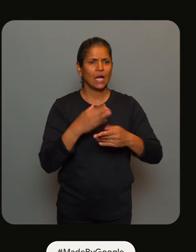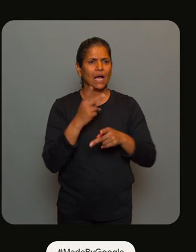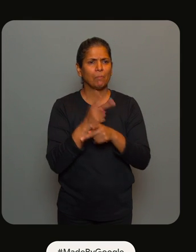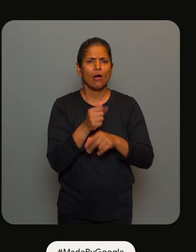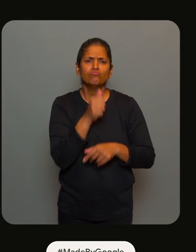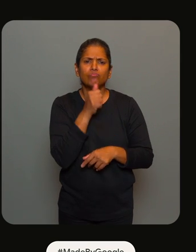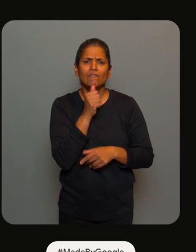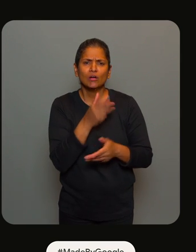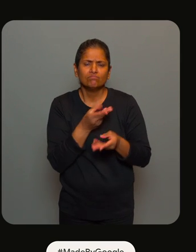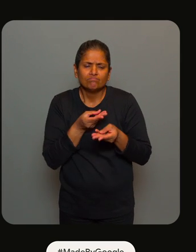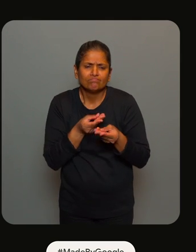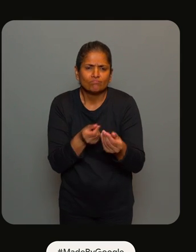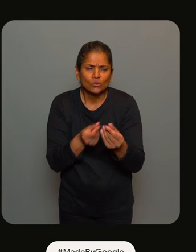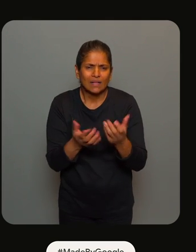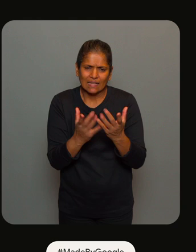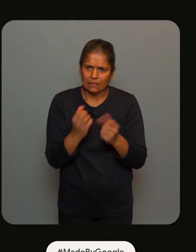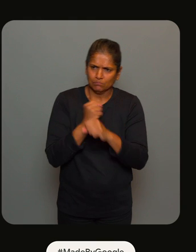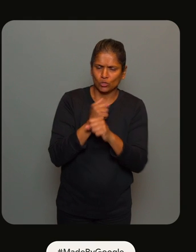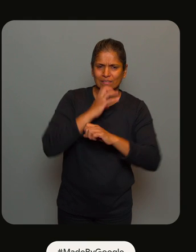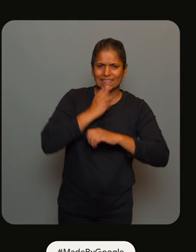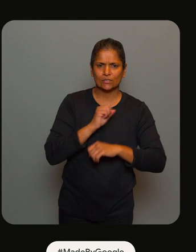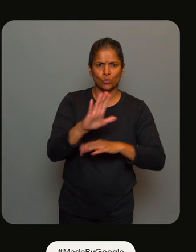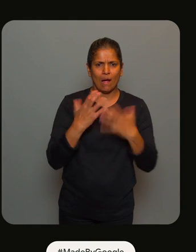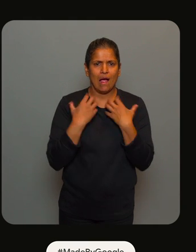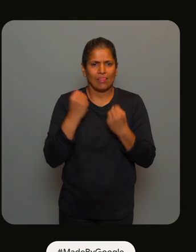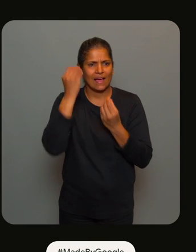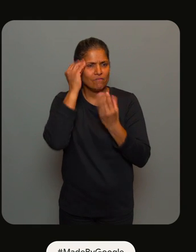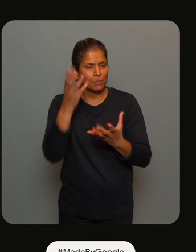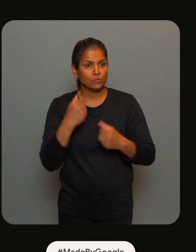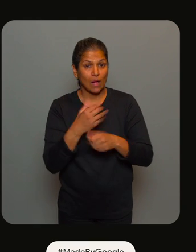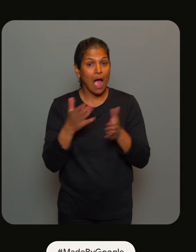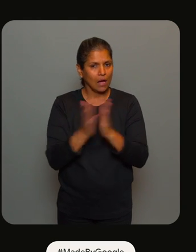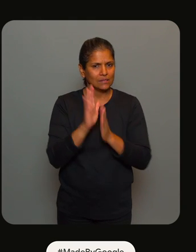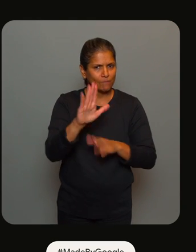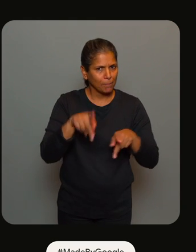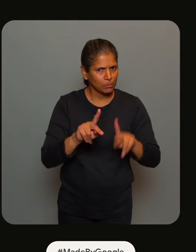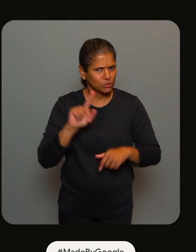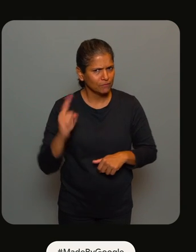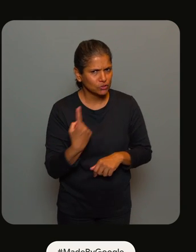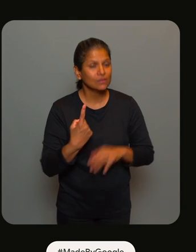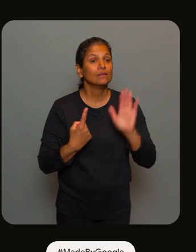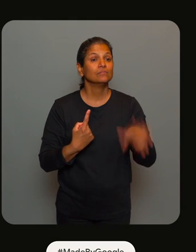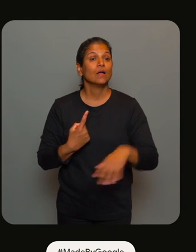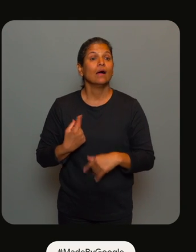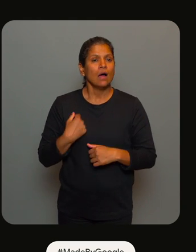For example, with your permission, Digital Wellbeing can help you understand the quality of your sleep by